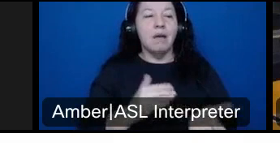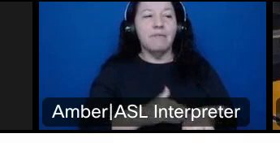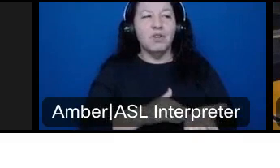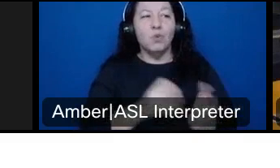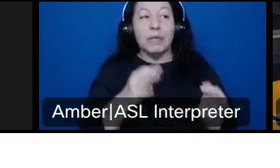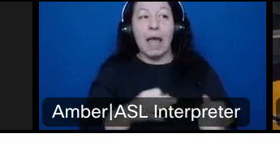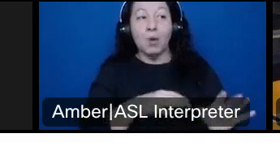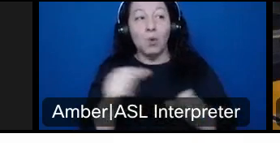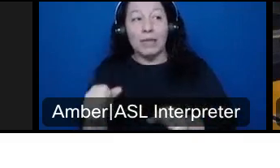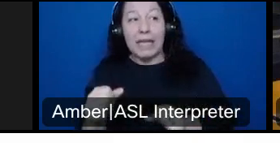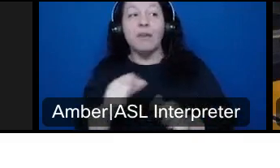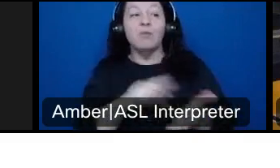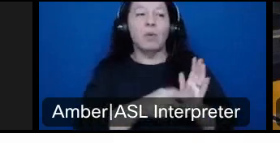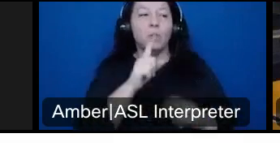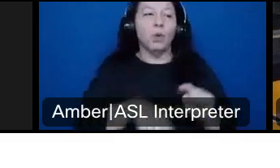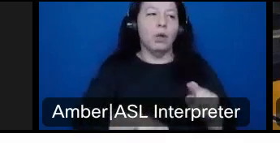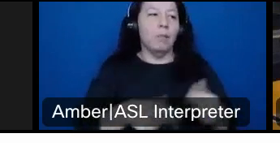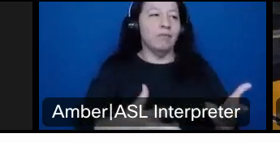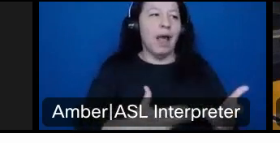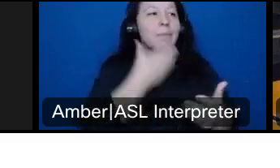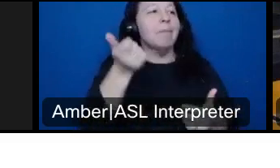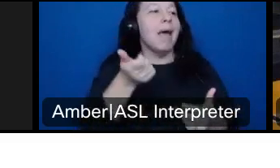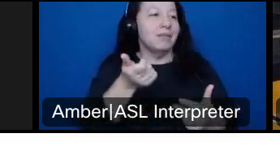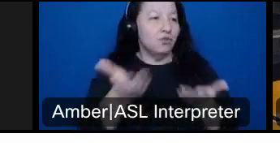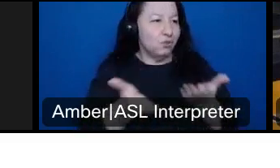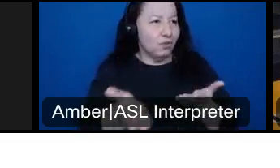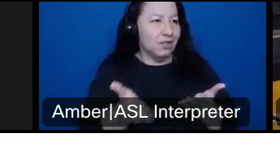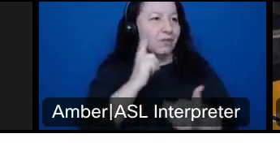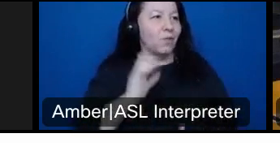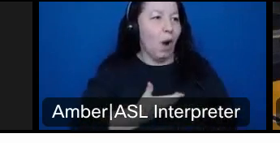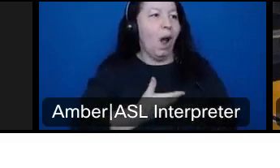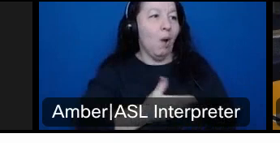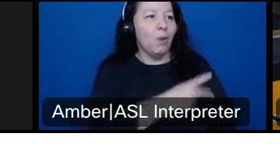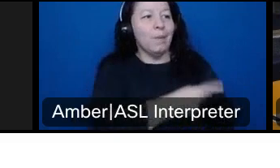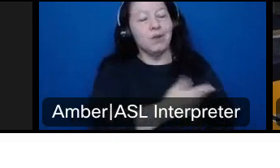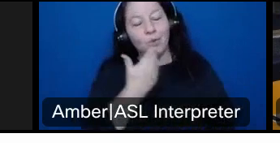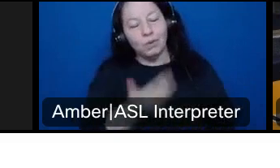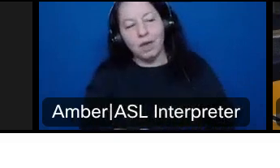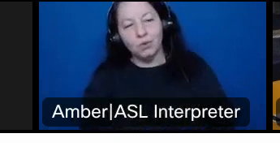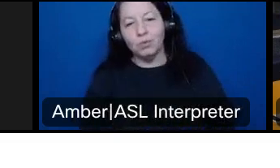That's why it's imperative to do this going forward. Thank you for the extra information.